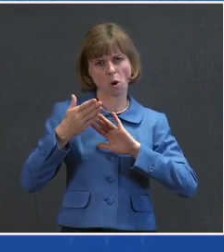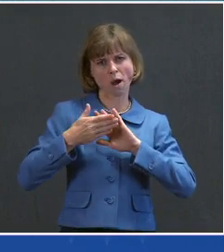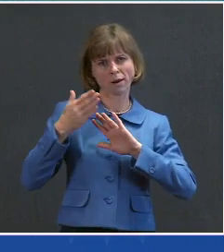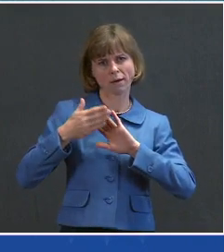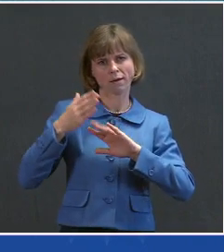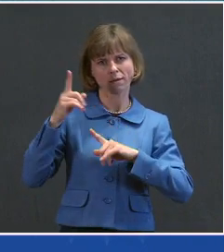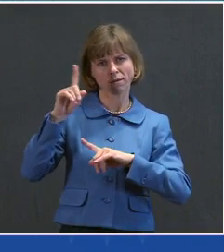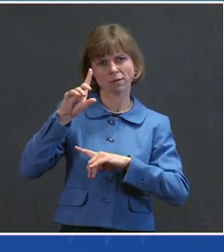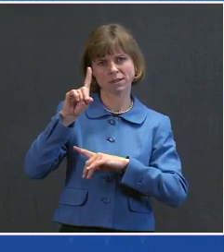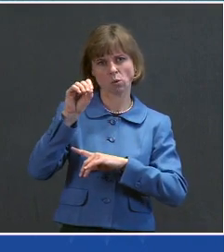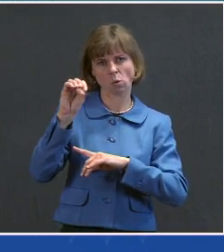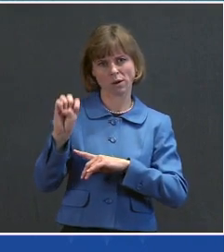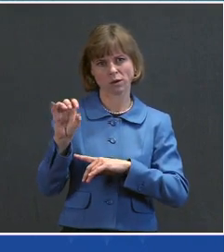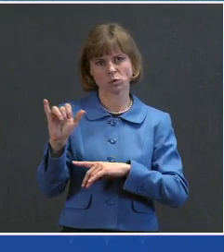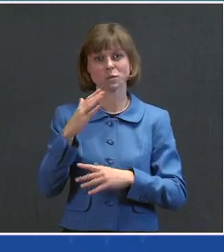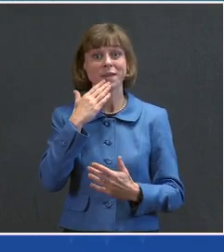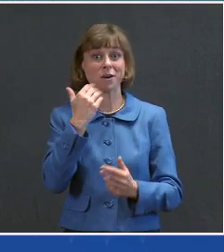So thank you, everyone. Have a good afternoon.